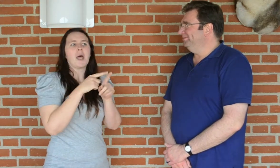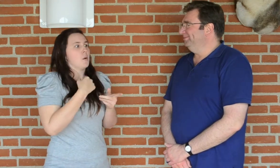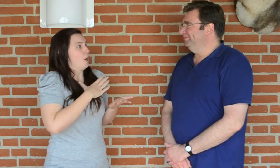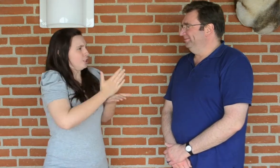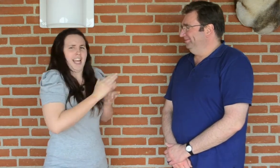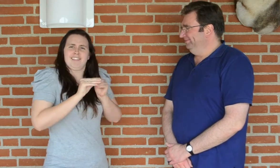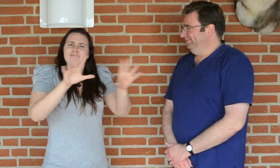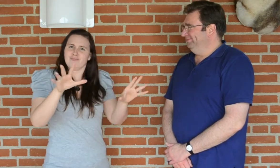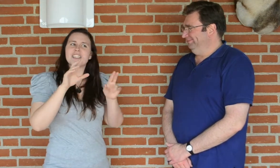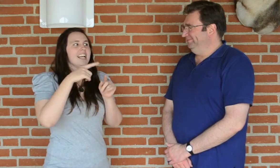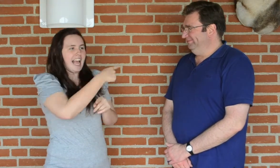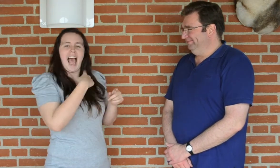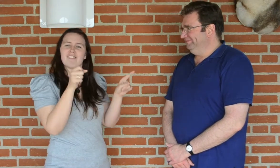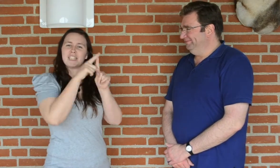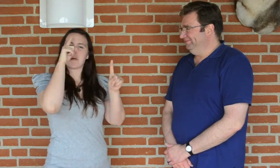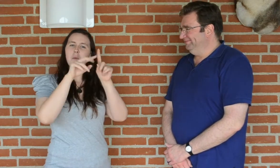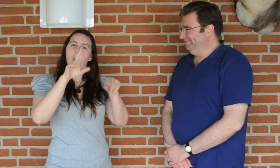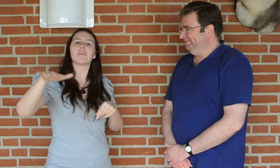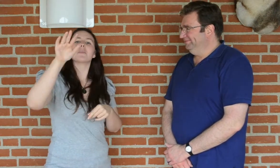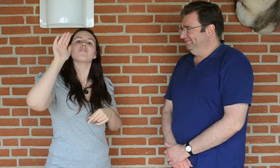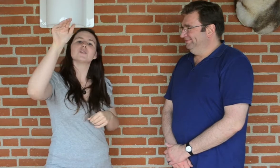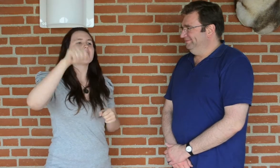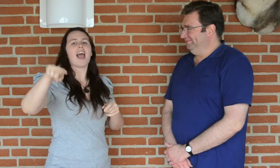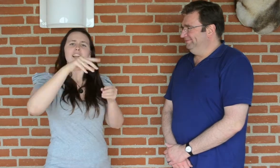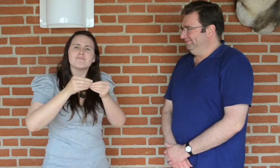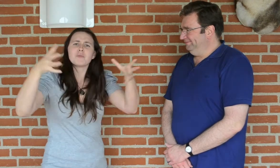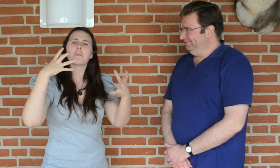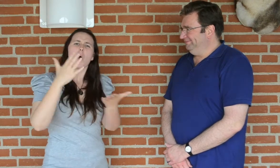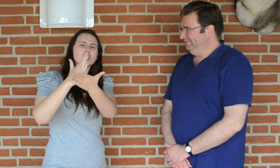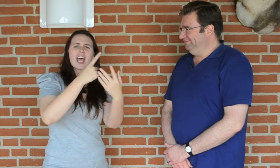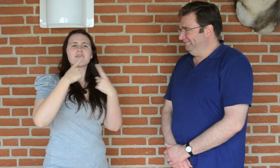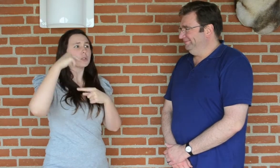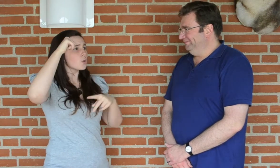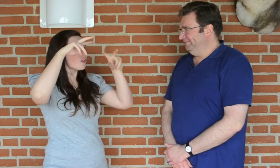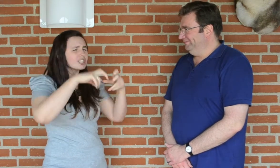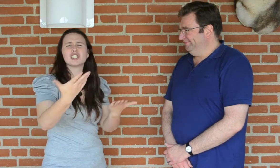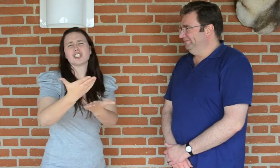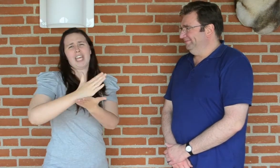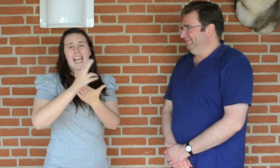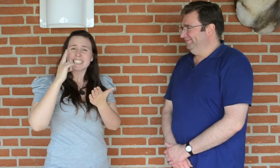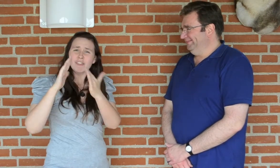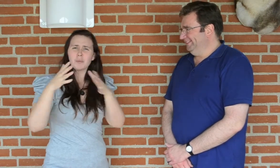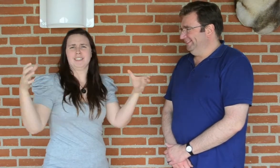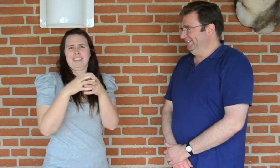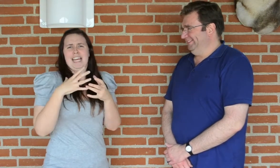We both have the same aim which is to encourage you all share information with one another, the community needs